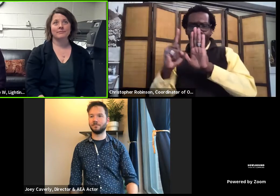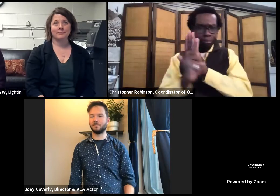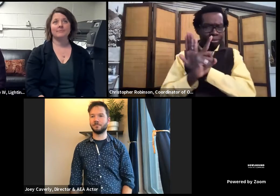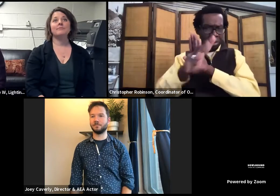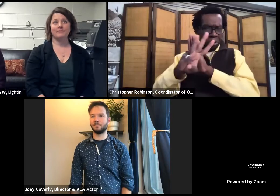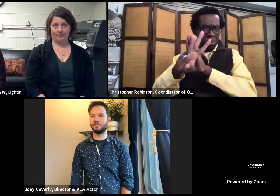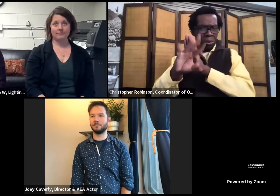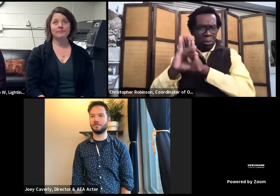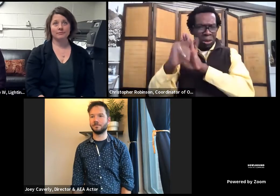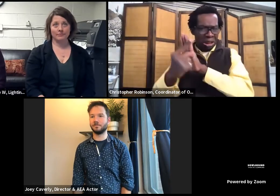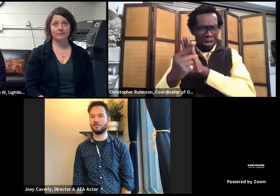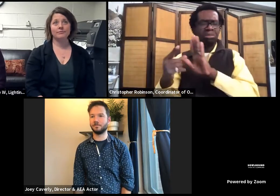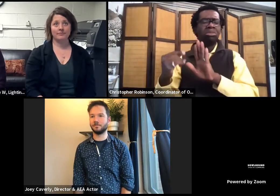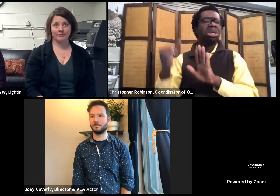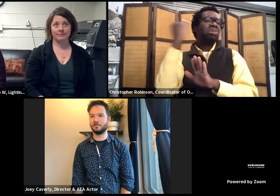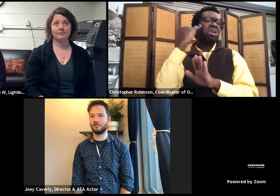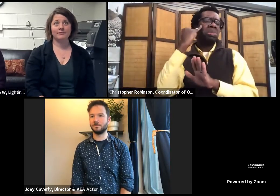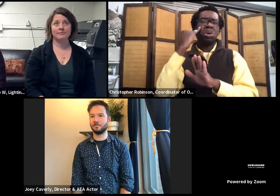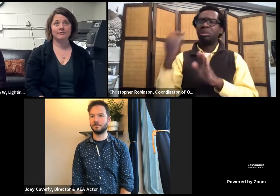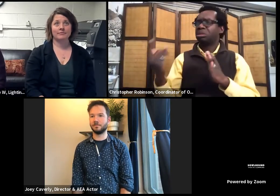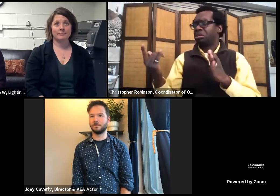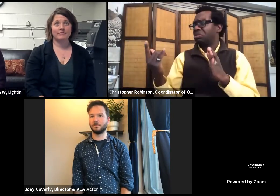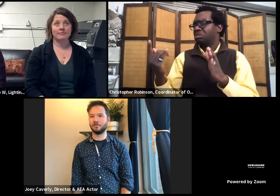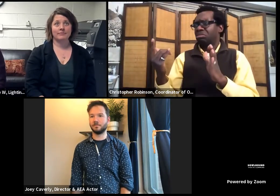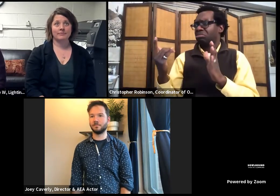You mentioned interpreters being in the wings.